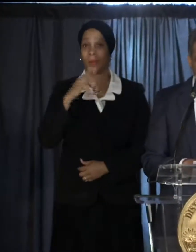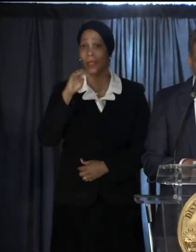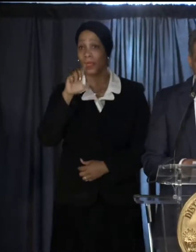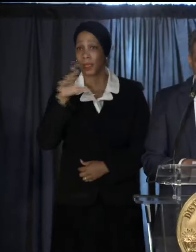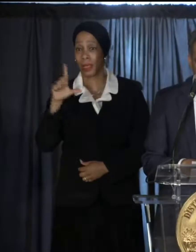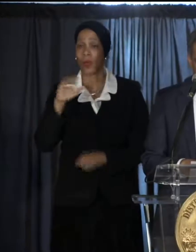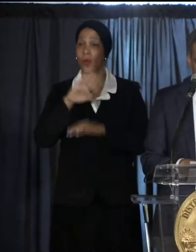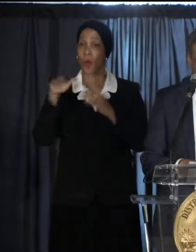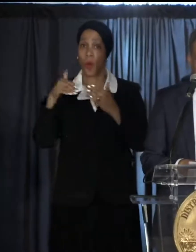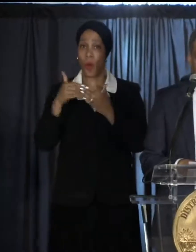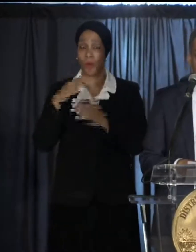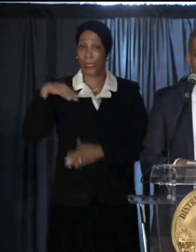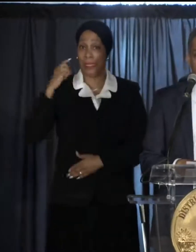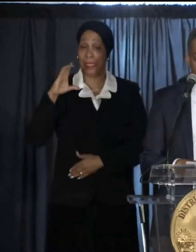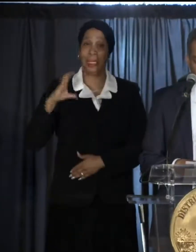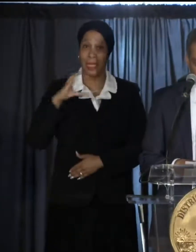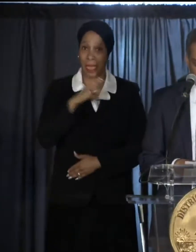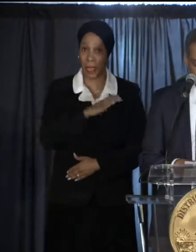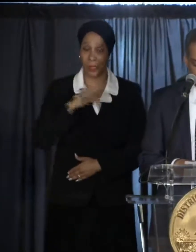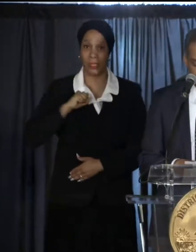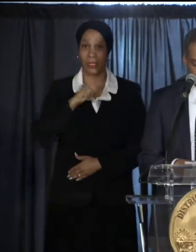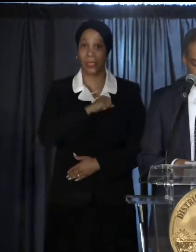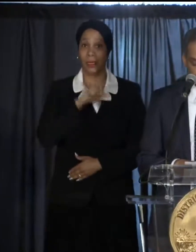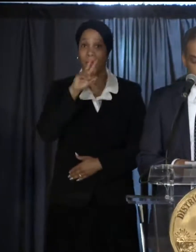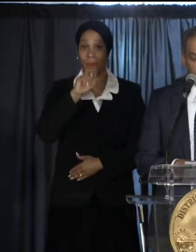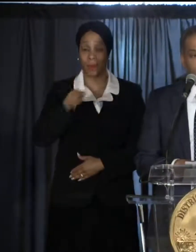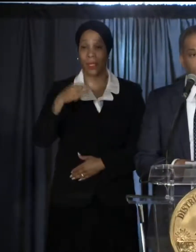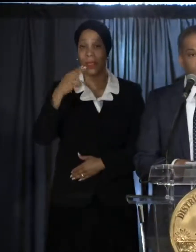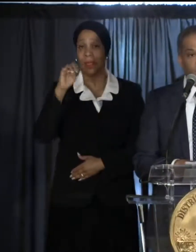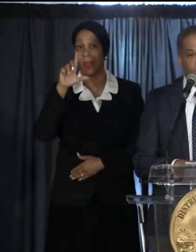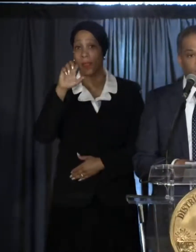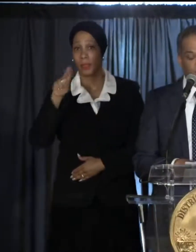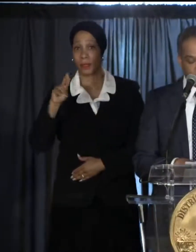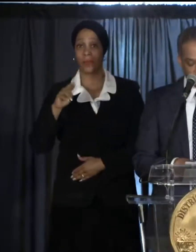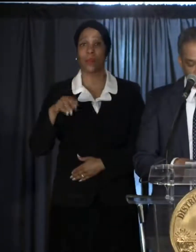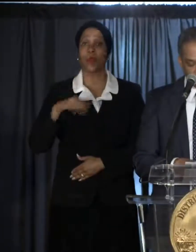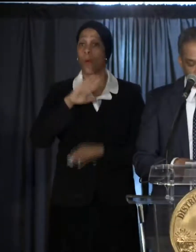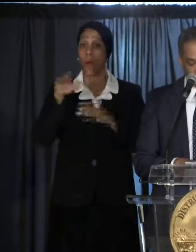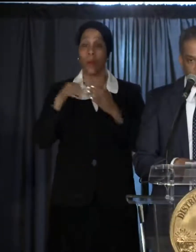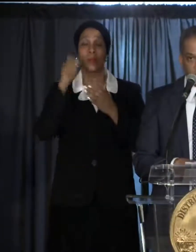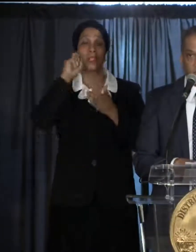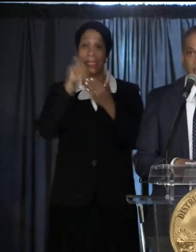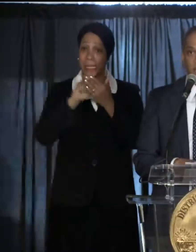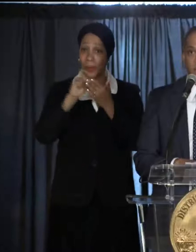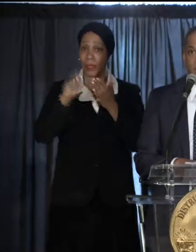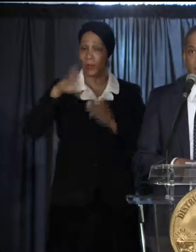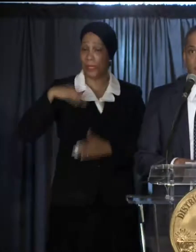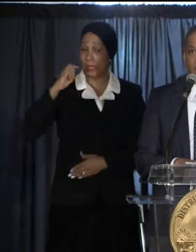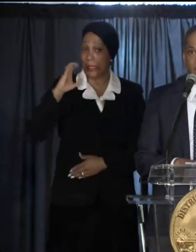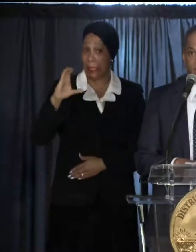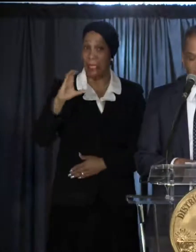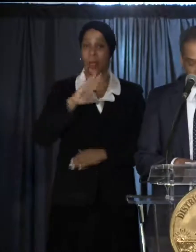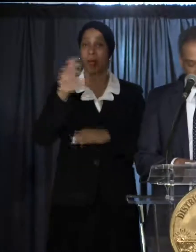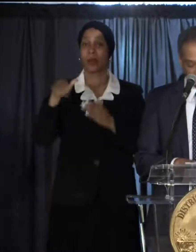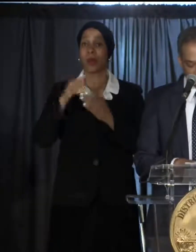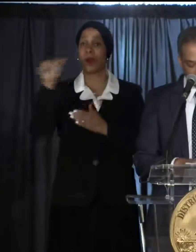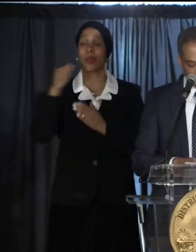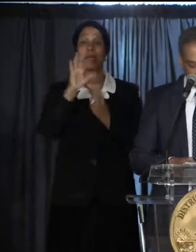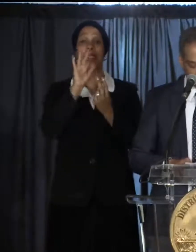THE D.C. COUNCIL, SORRY CHRIS VAN HOLLEN, LAUREN VAUGHN, SECRETARY OF THE DISTRICT OF COLUMBIA AND OTHER OFFICIALS